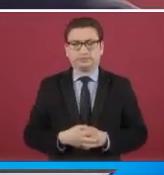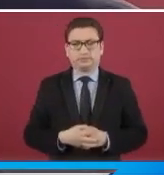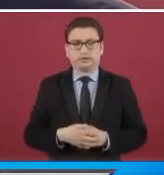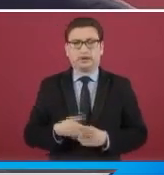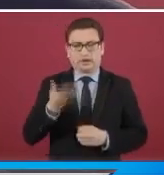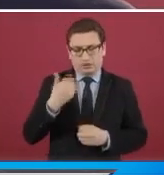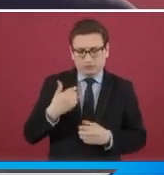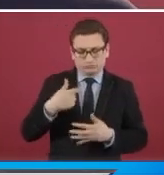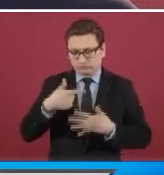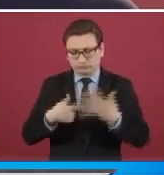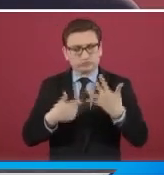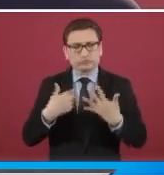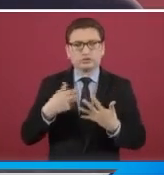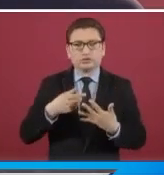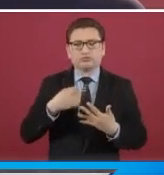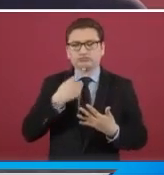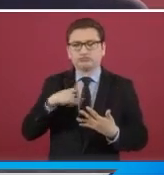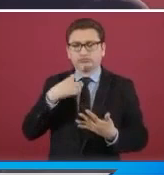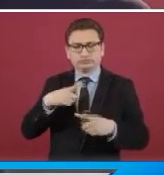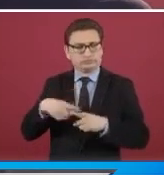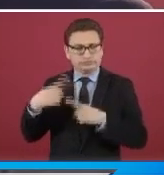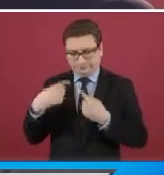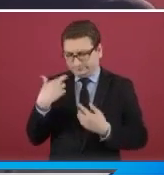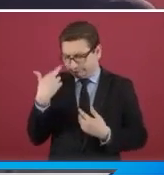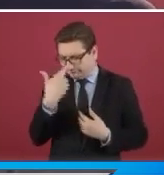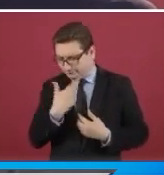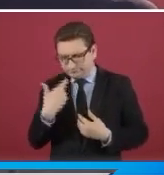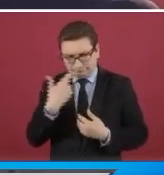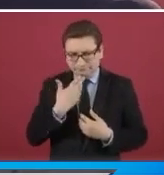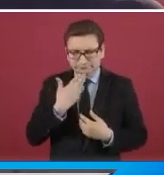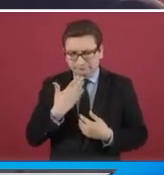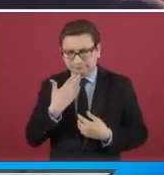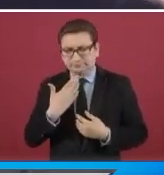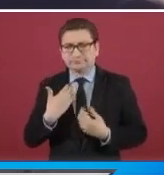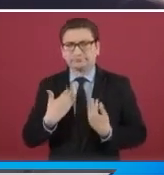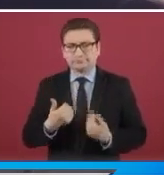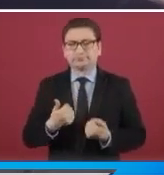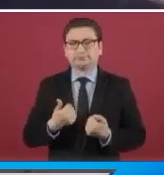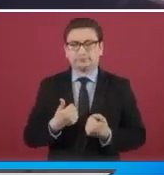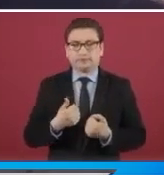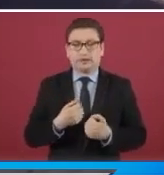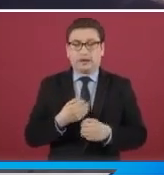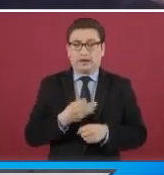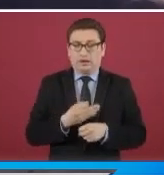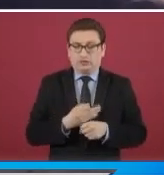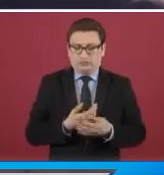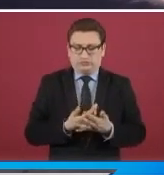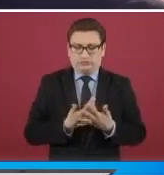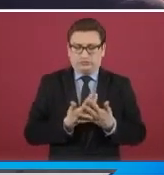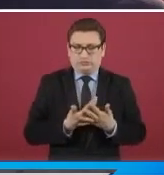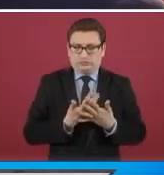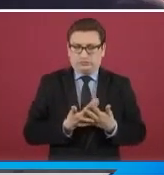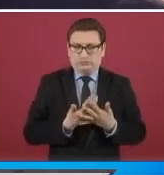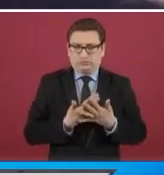will be informed about the complaints that have been made and especially those that represent the fight against corruption taking care of always due process